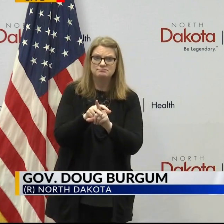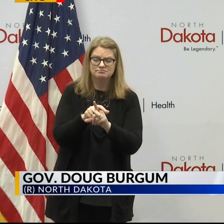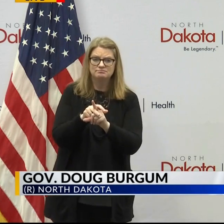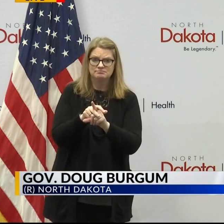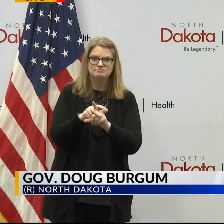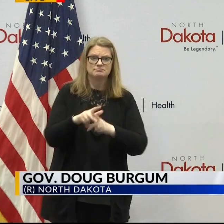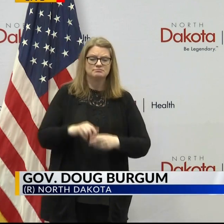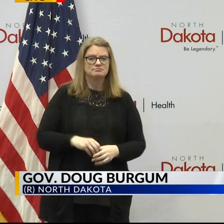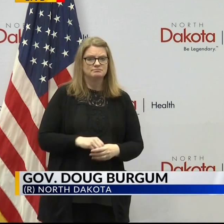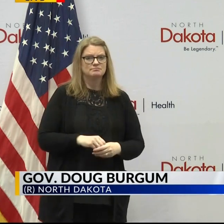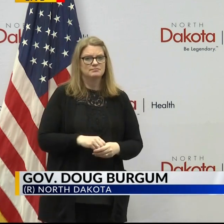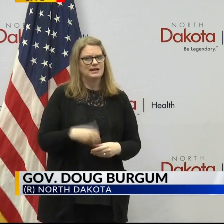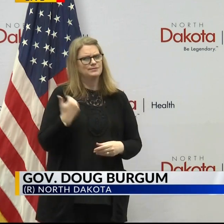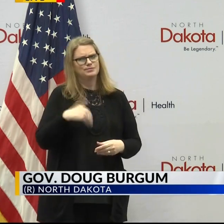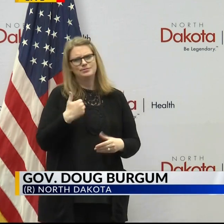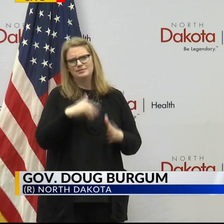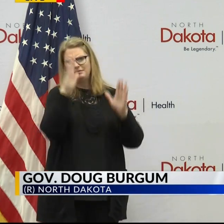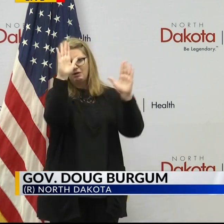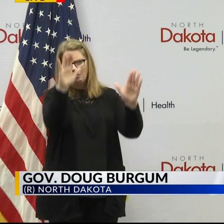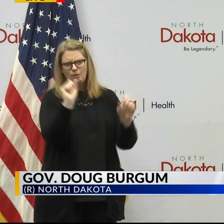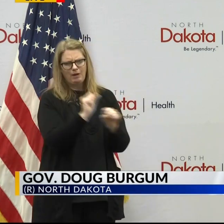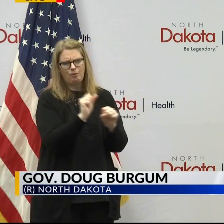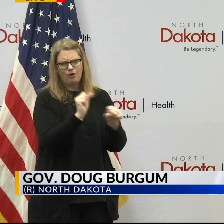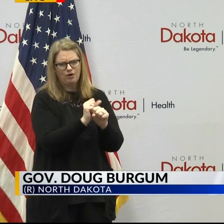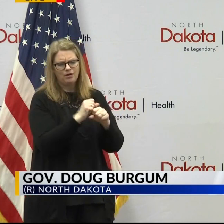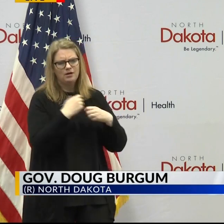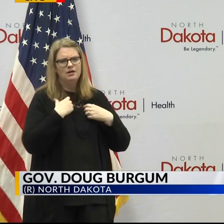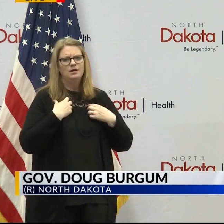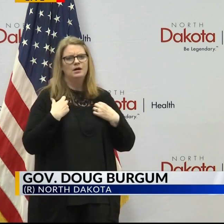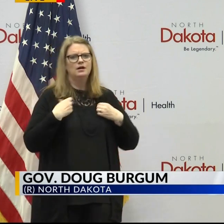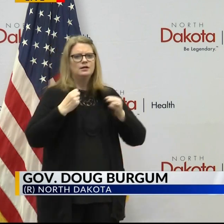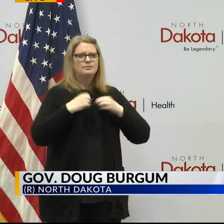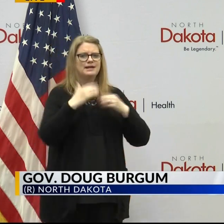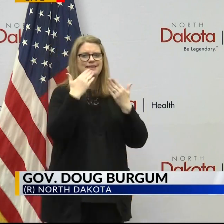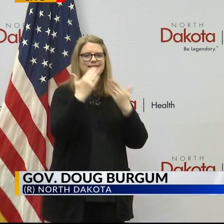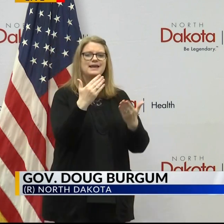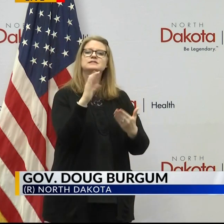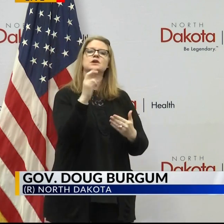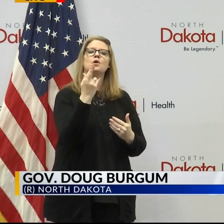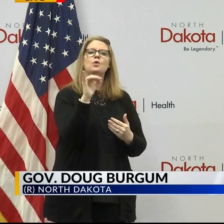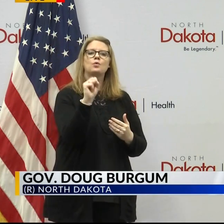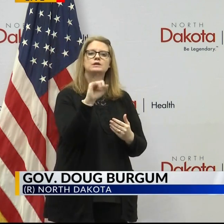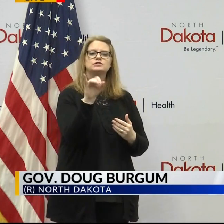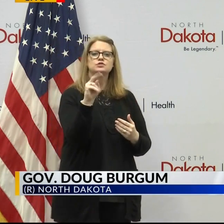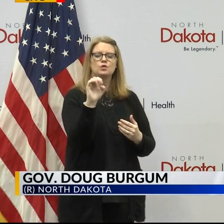SERVING CHILDREN OF VITAL SERVICE WORKERS, I ENCOURAGE YOU TO APPLY FOR THIS PROGRAM, AND